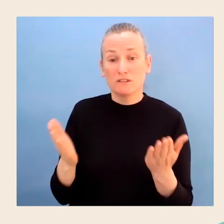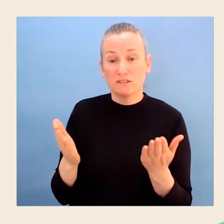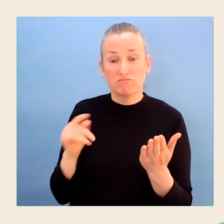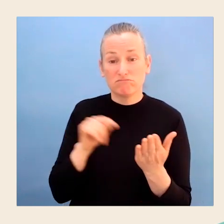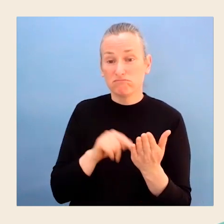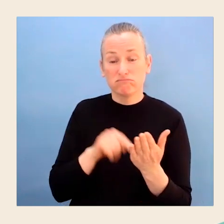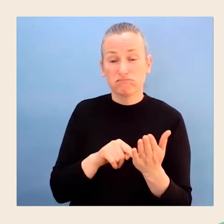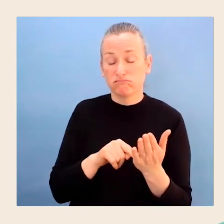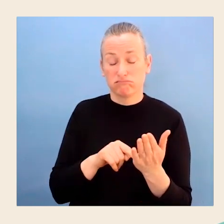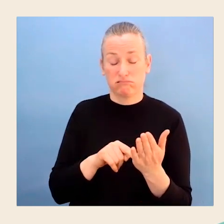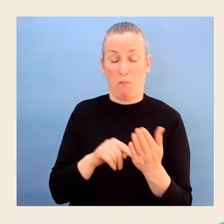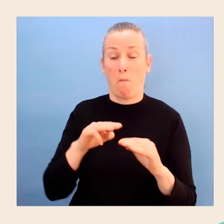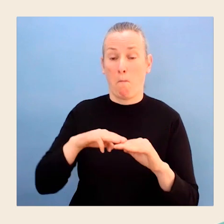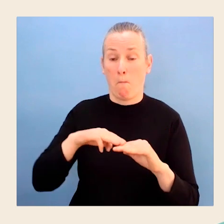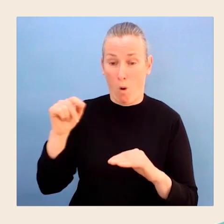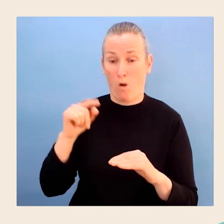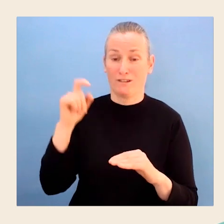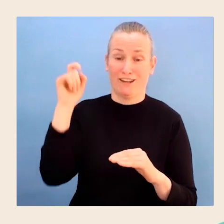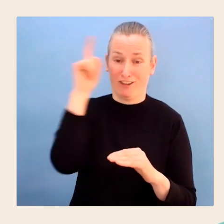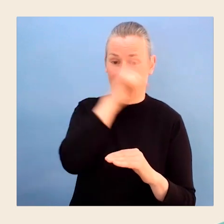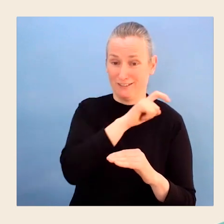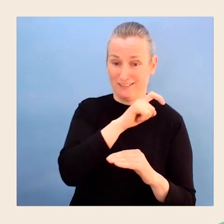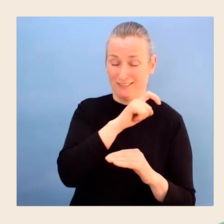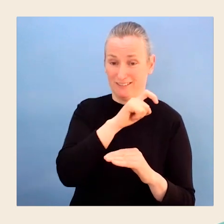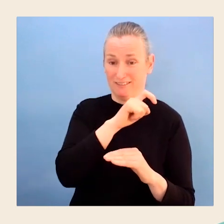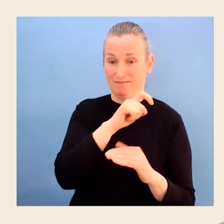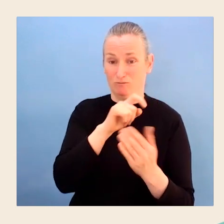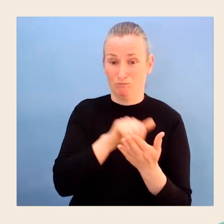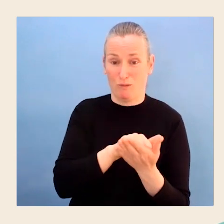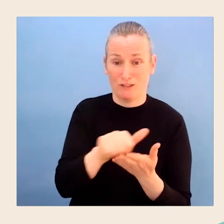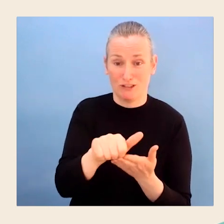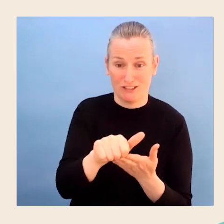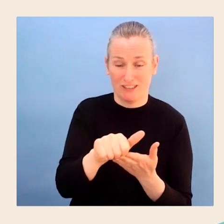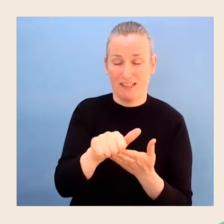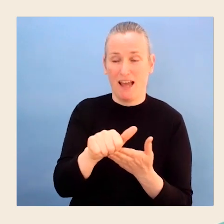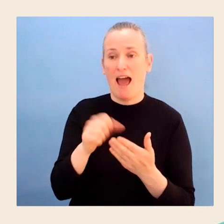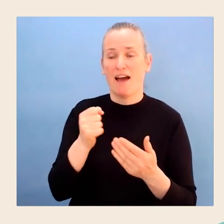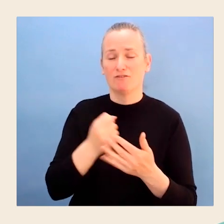There's so many actual structural